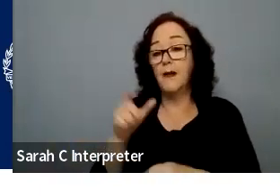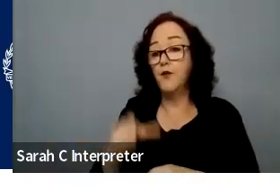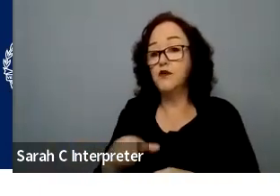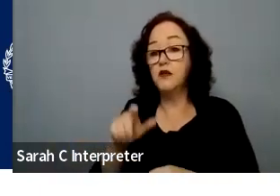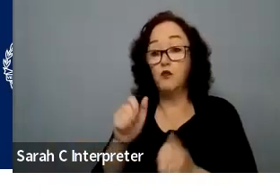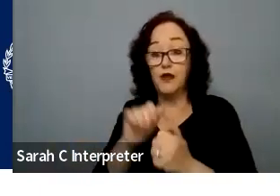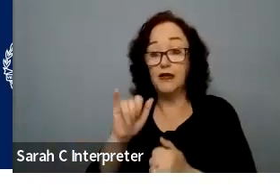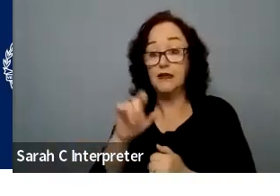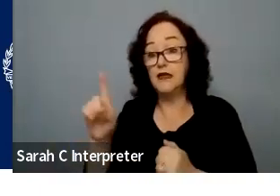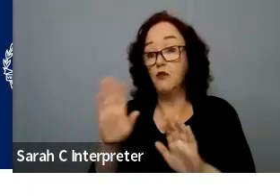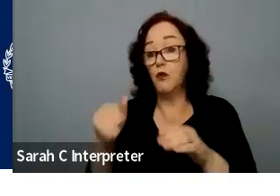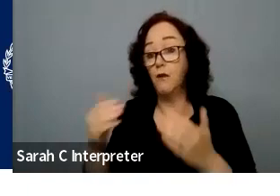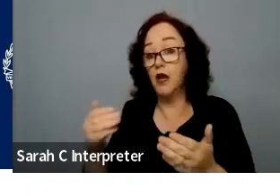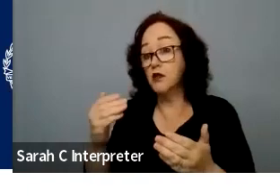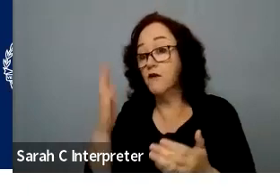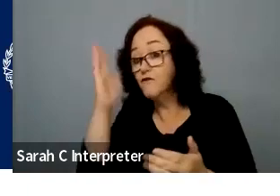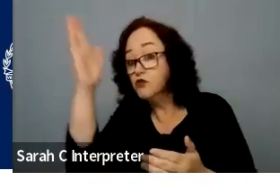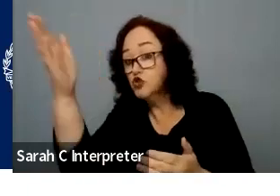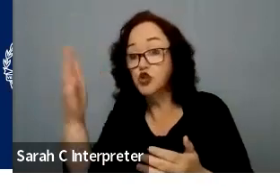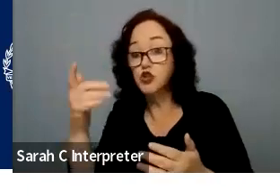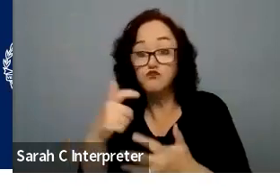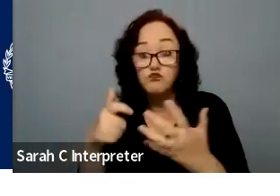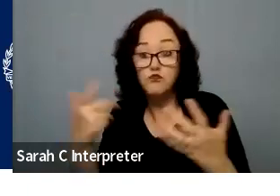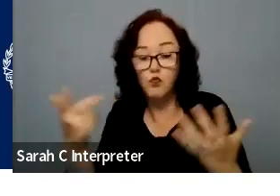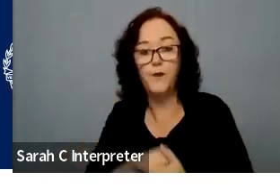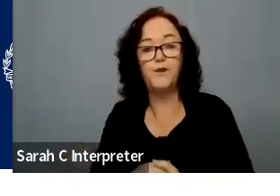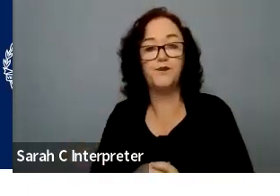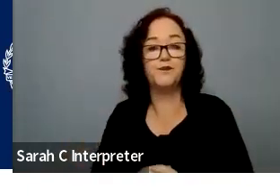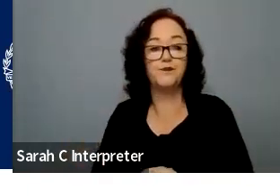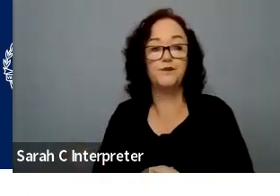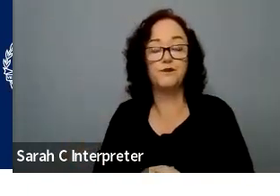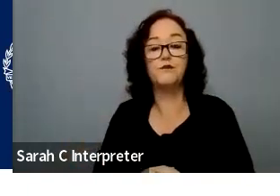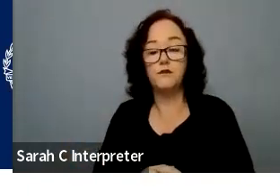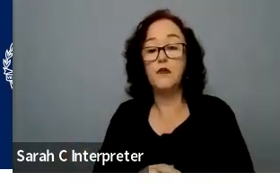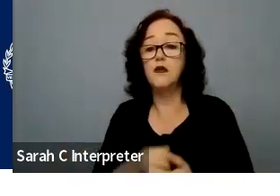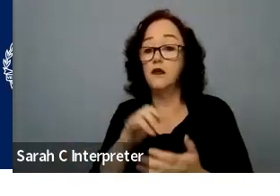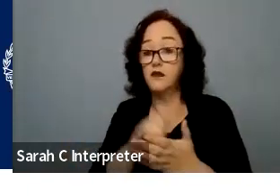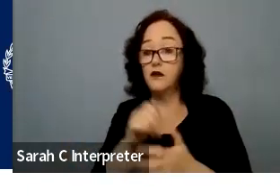The emphasis as I just mentioned was on the students communication skills in interacting